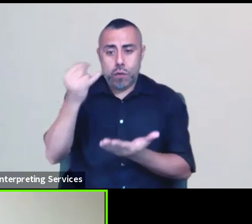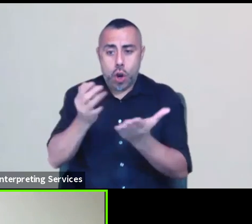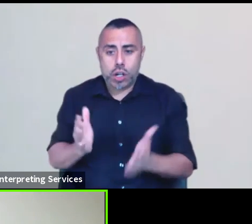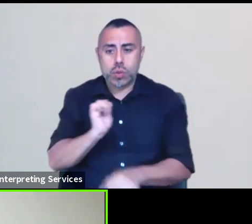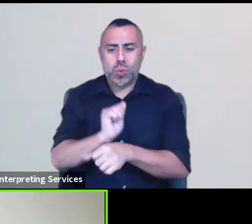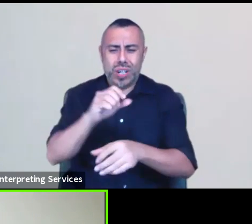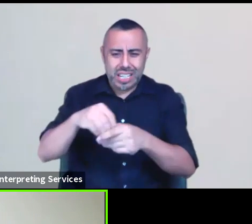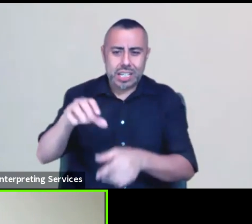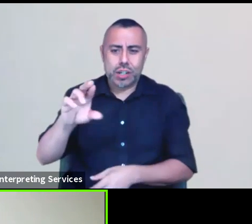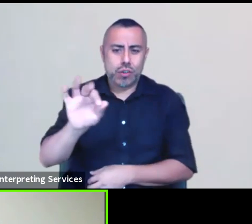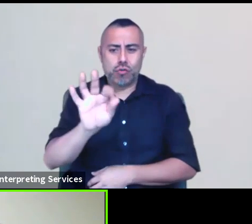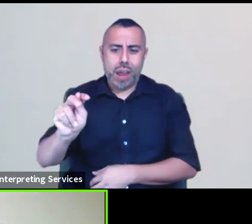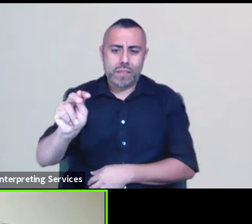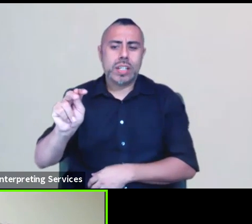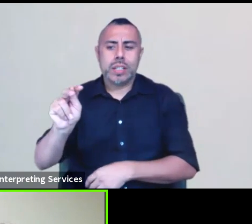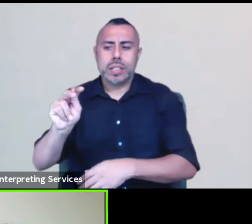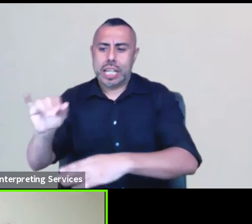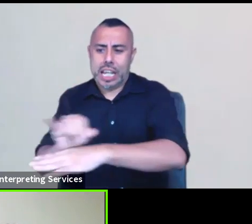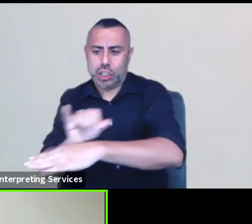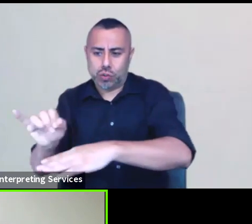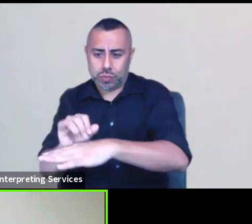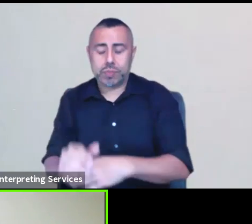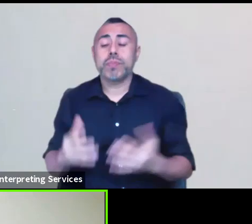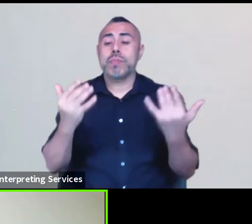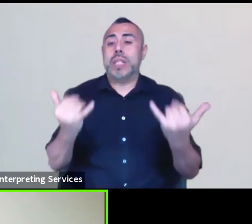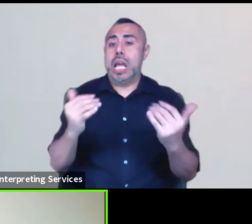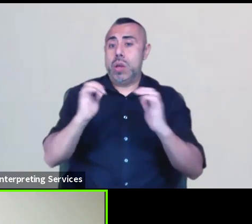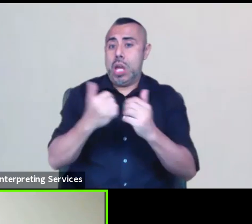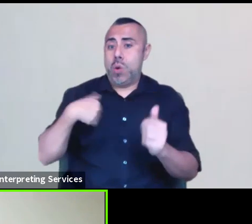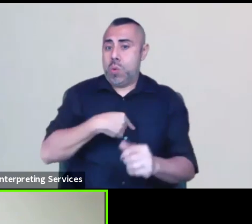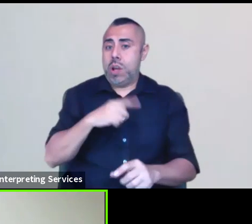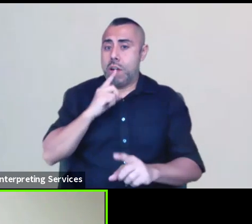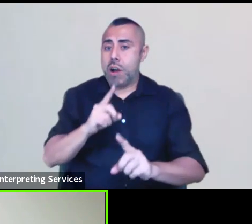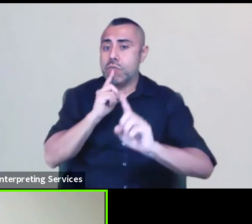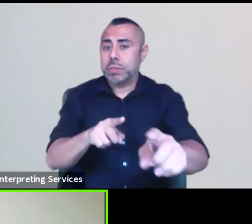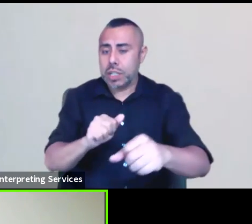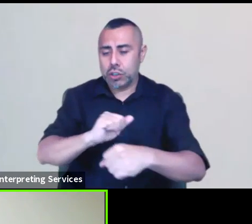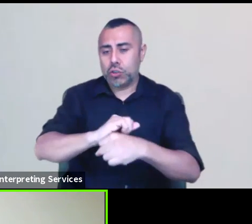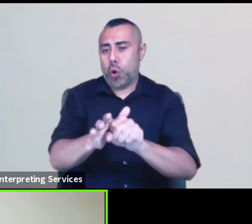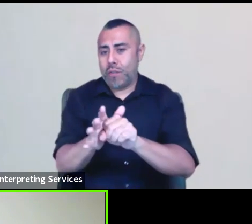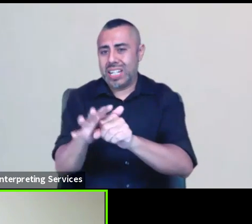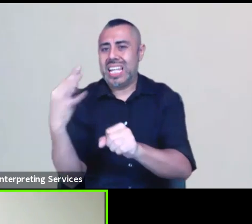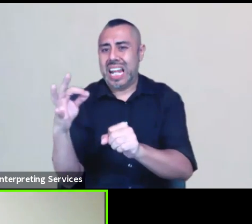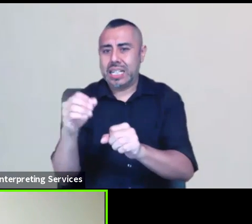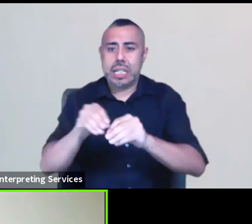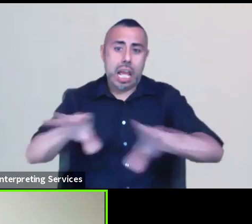So here's how we are responding to the COVID-19 outbreak and what you can access through us.